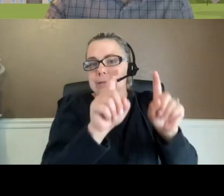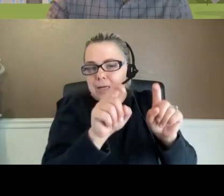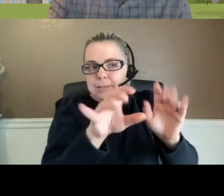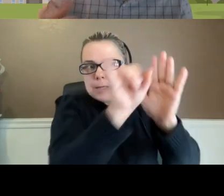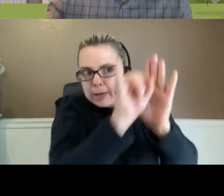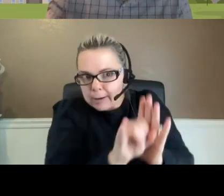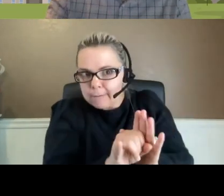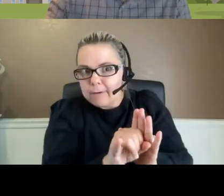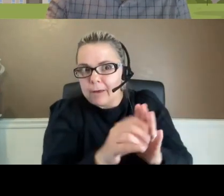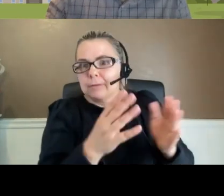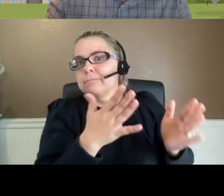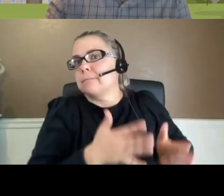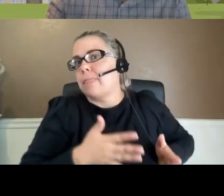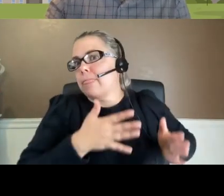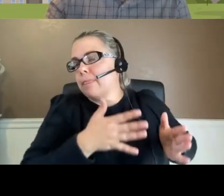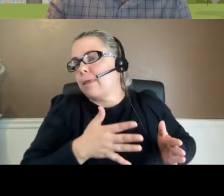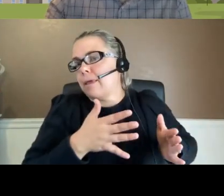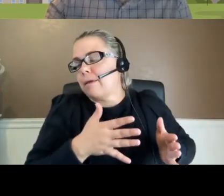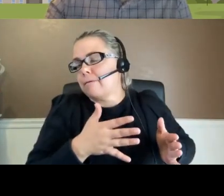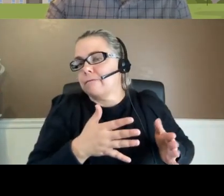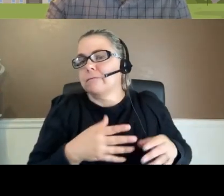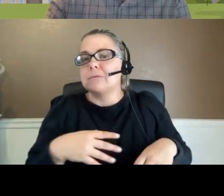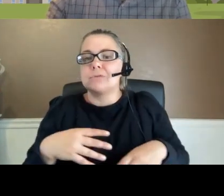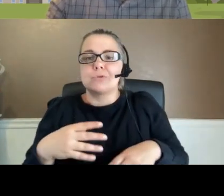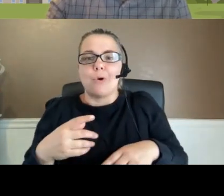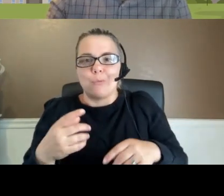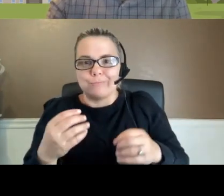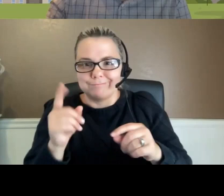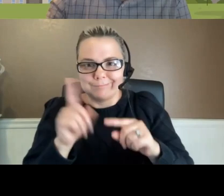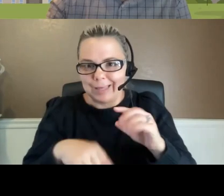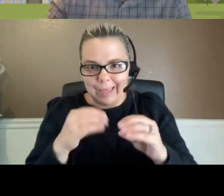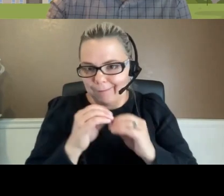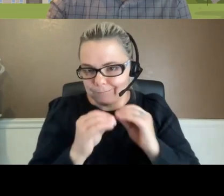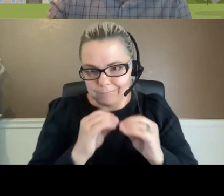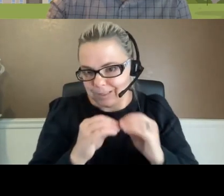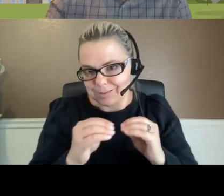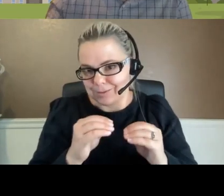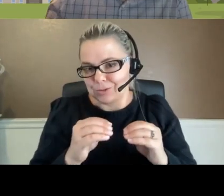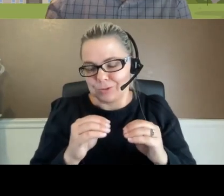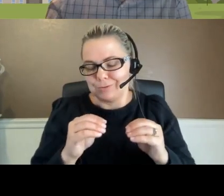to using WAVE for testing because it it can't magically fix those things. A good question.